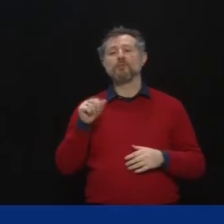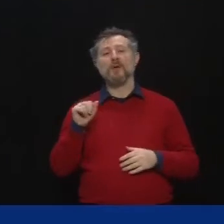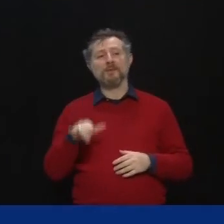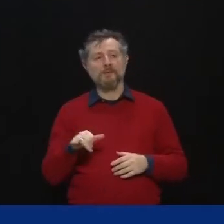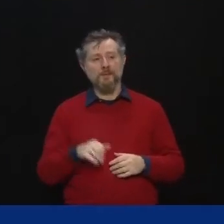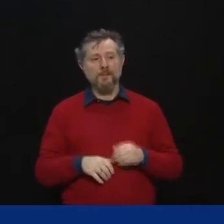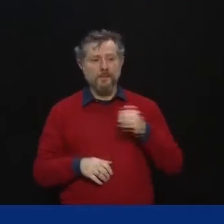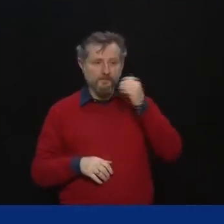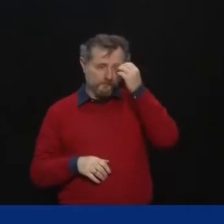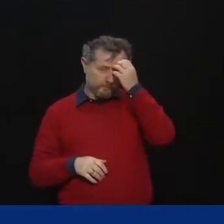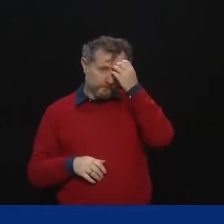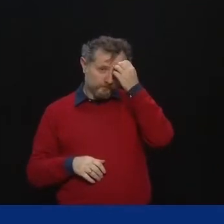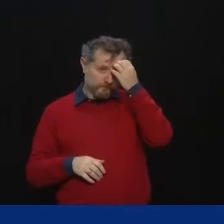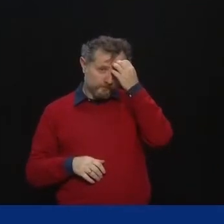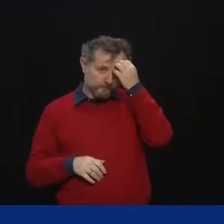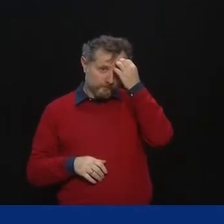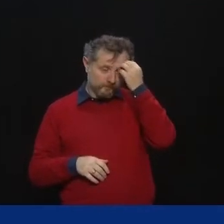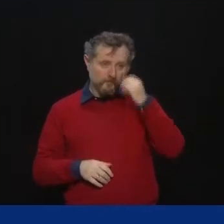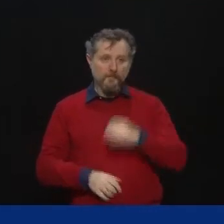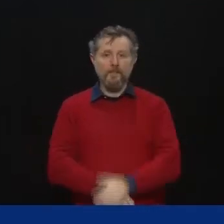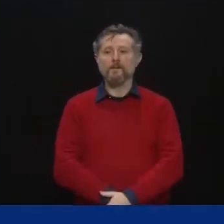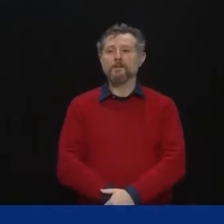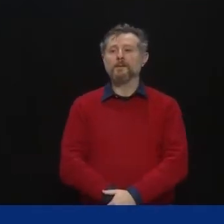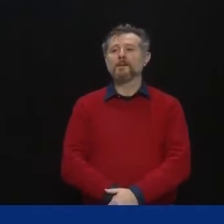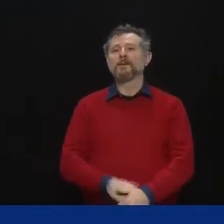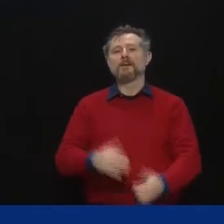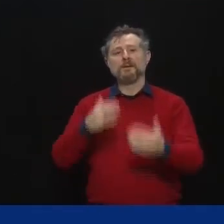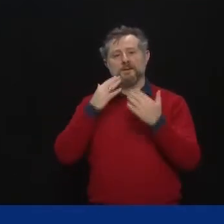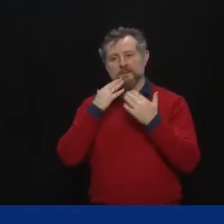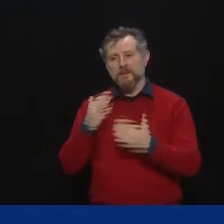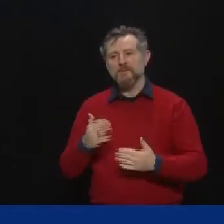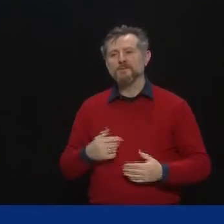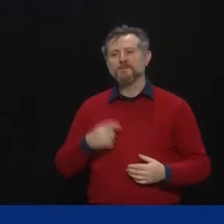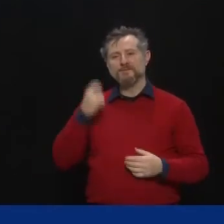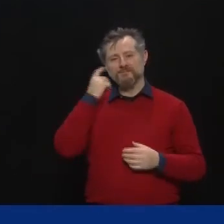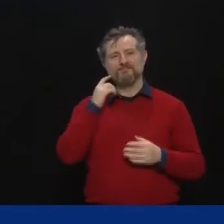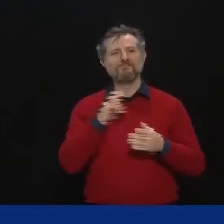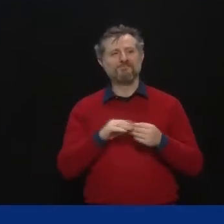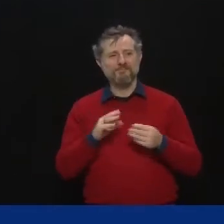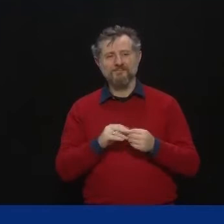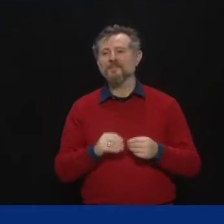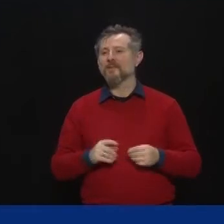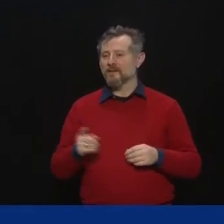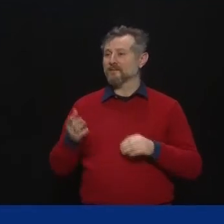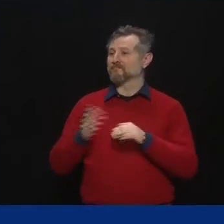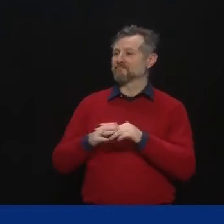NEED TO KEEP THEM AND THEIR LOVED ONES SAFE.